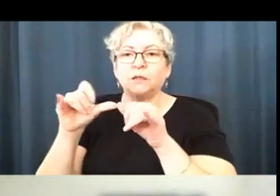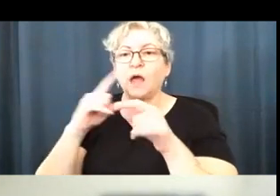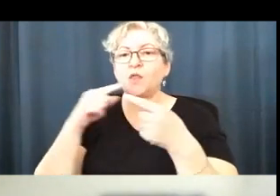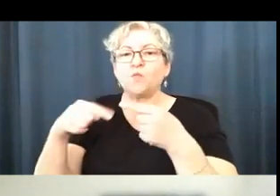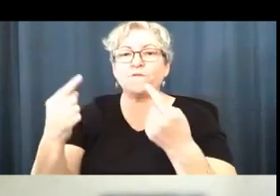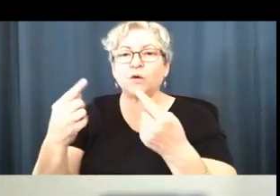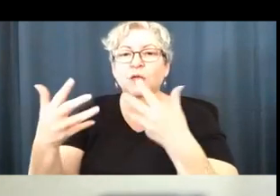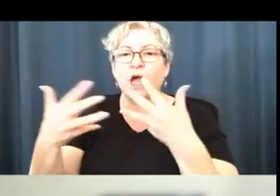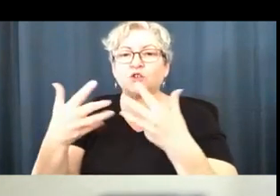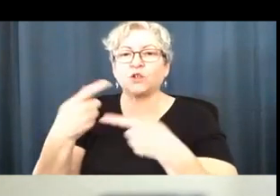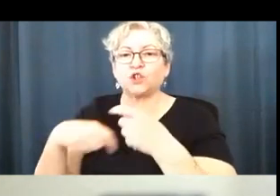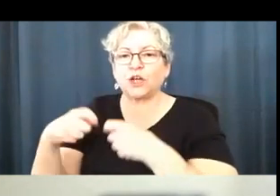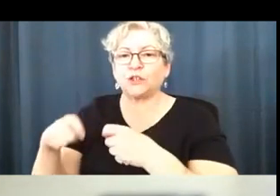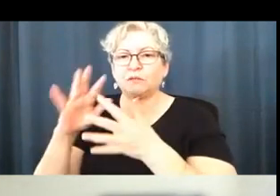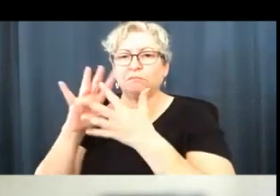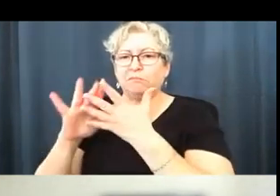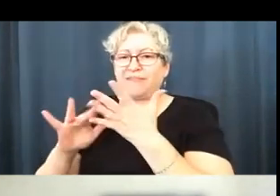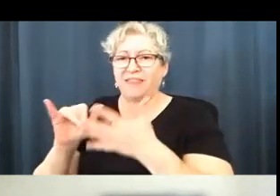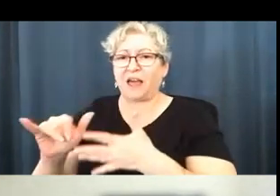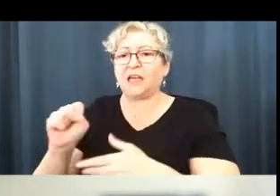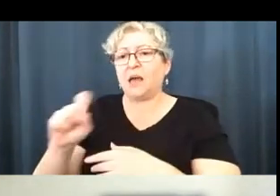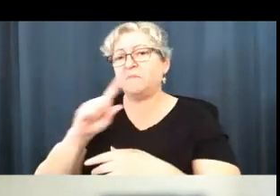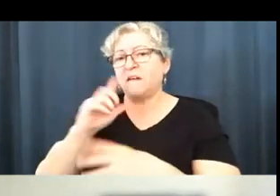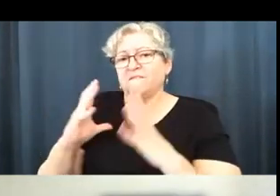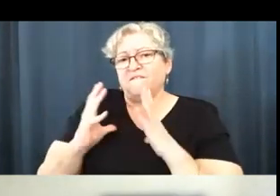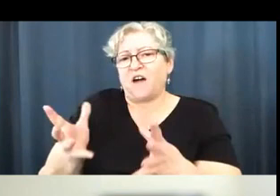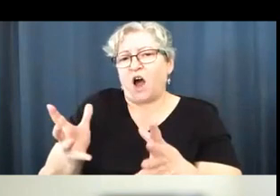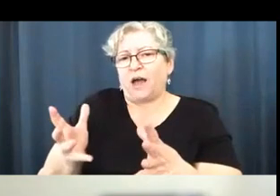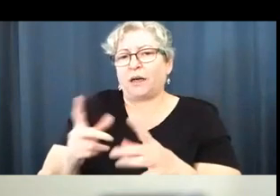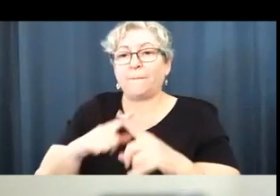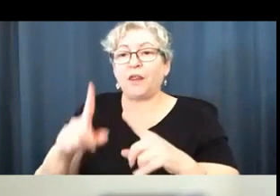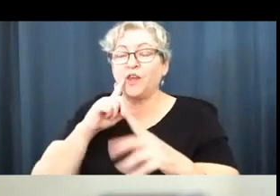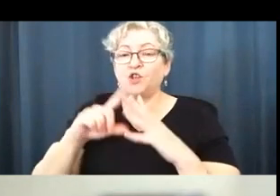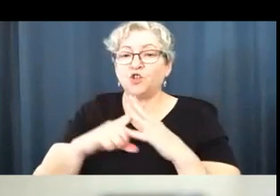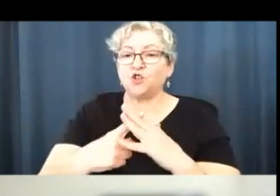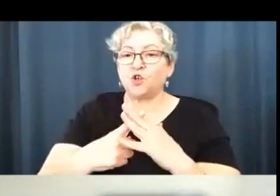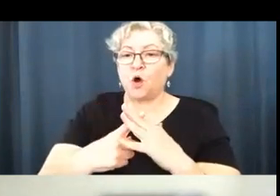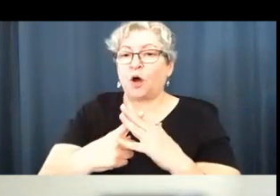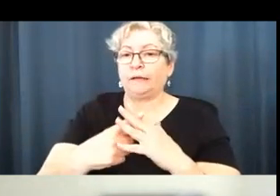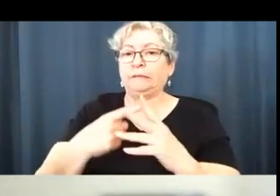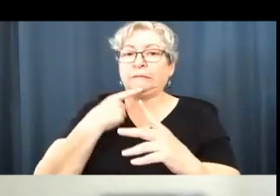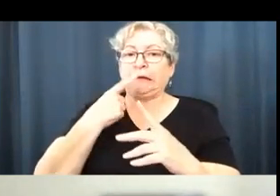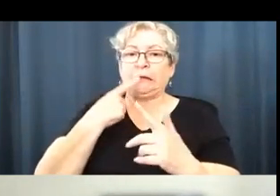and some of those things, those can be fine. But when they start purporting to fix or mediate your site,